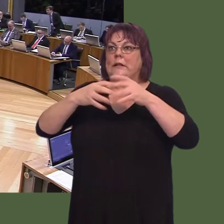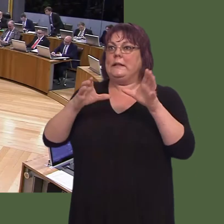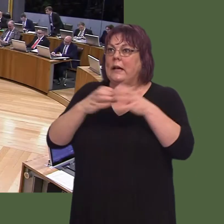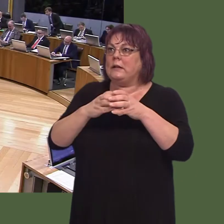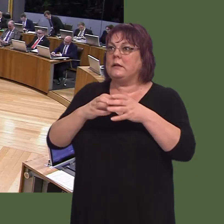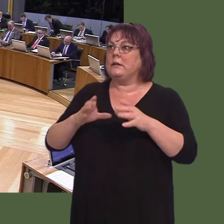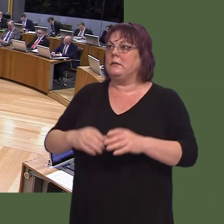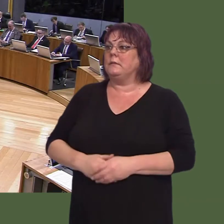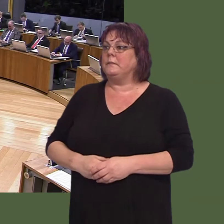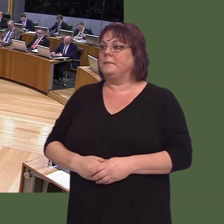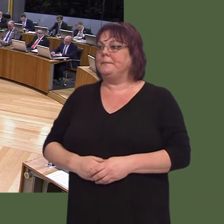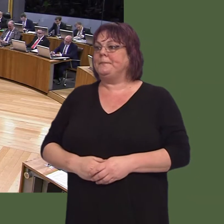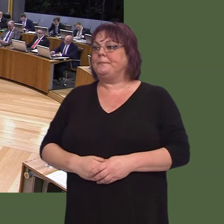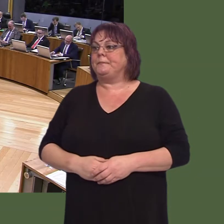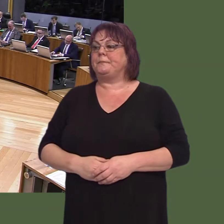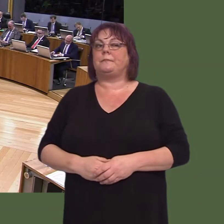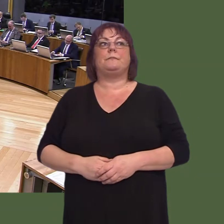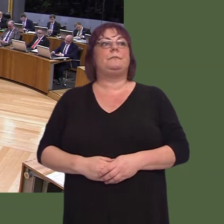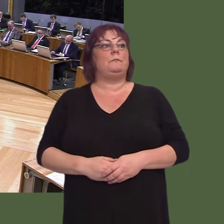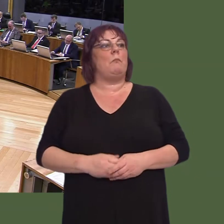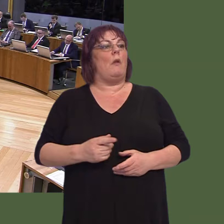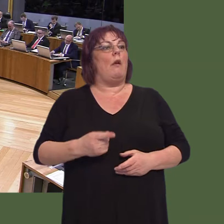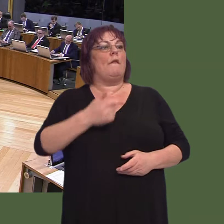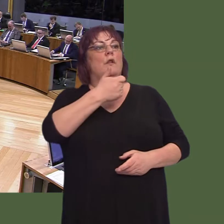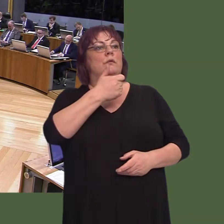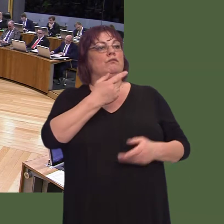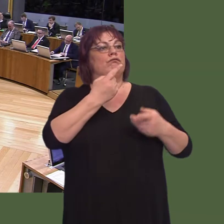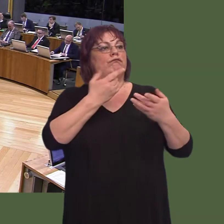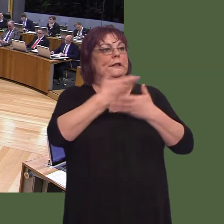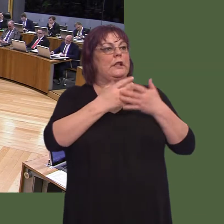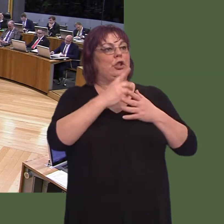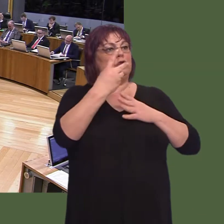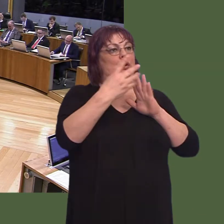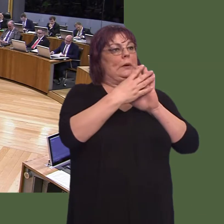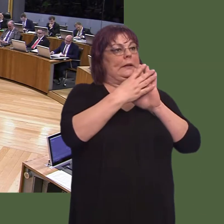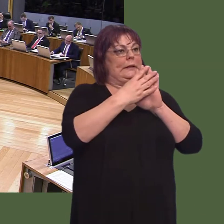Carwyn Jones AM: Well, I've already mentioned two examples there of centres that have been